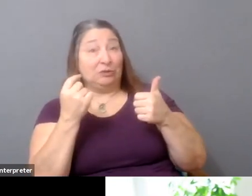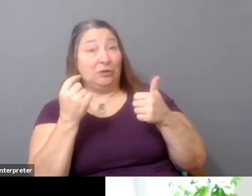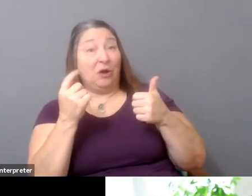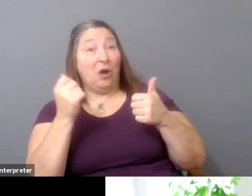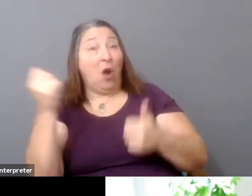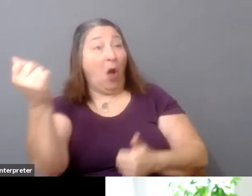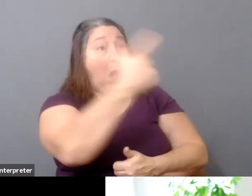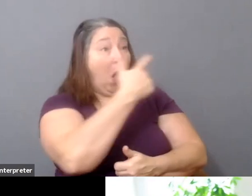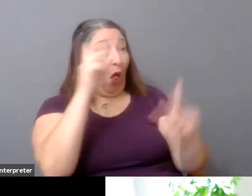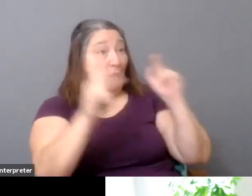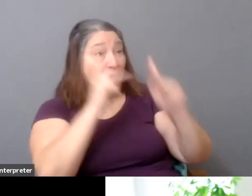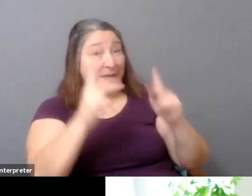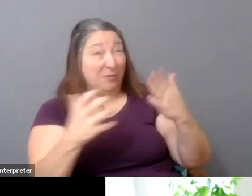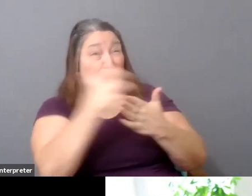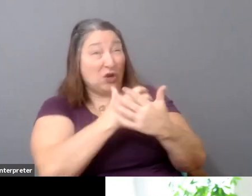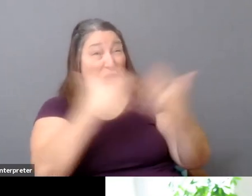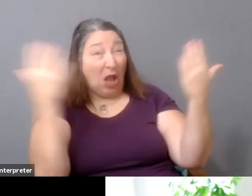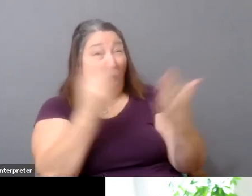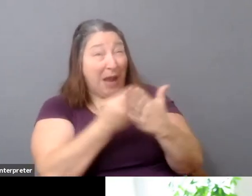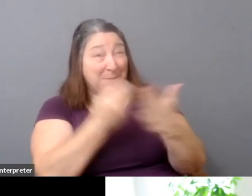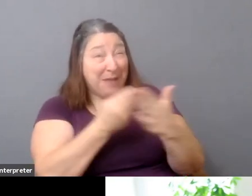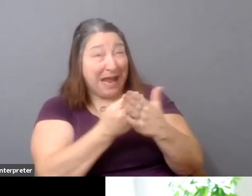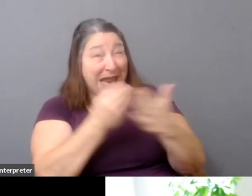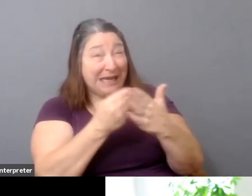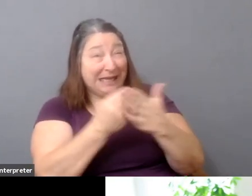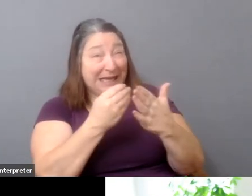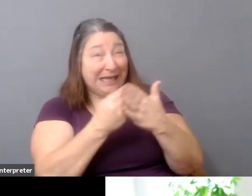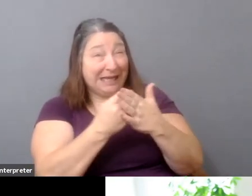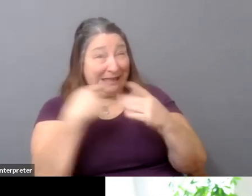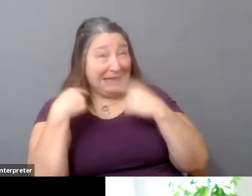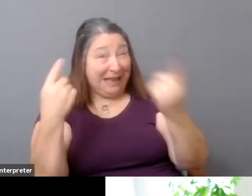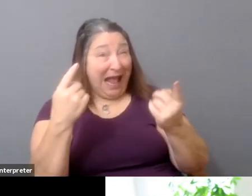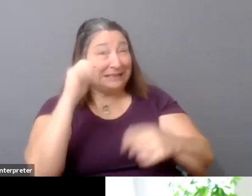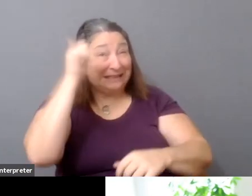of money over the past decade and try to find a set of people